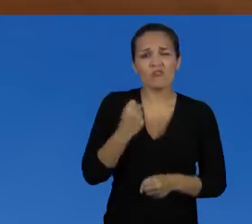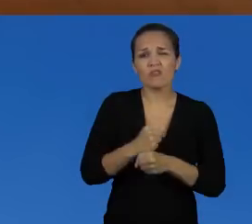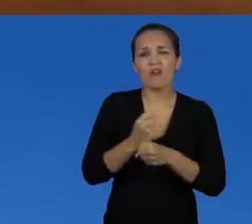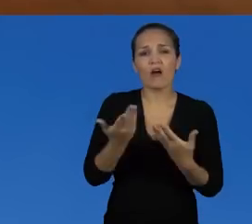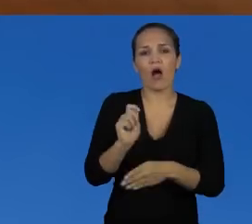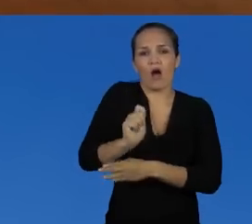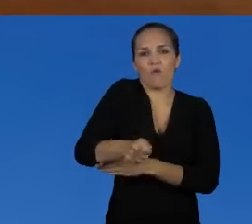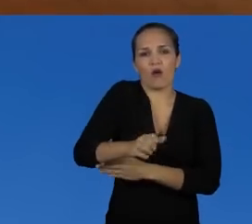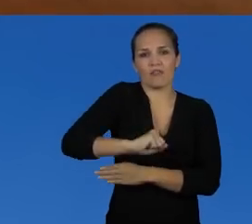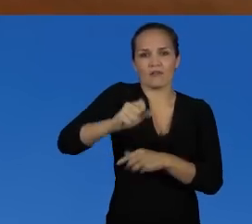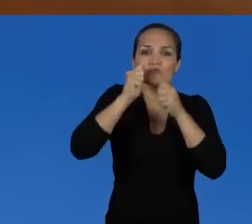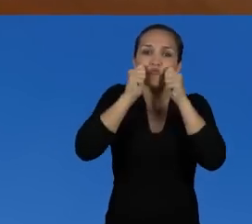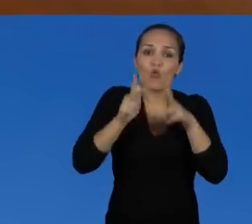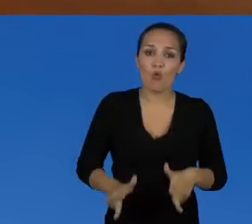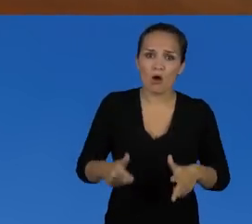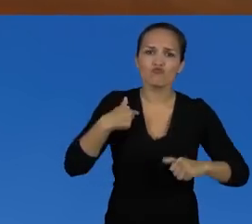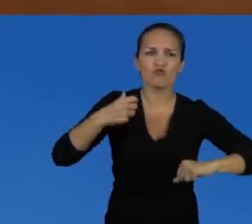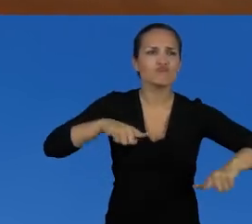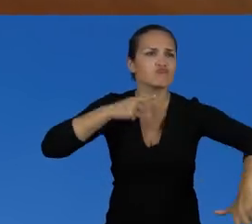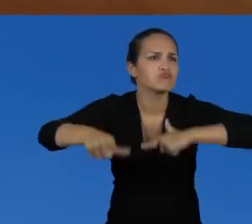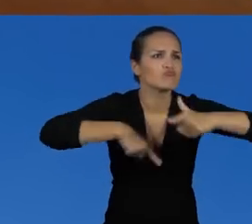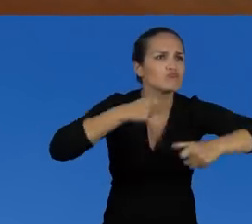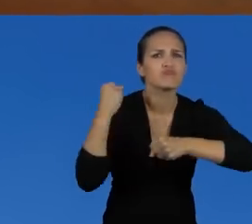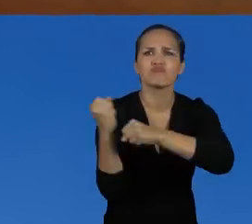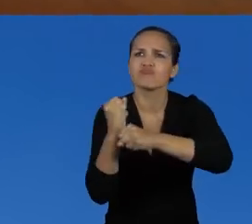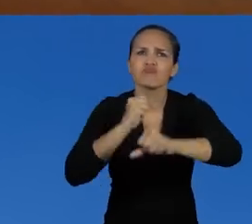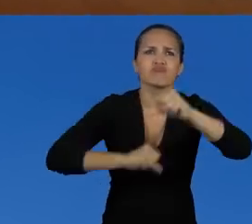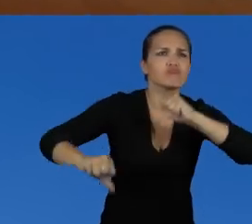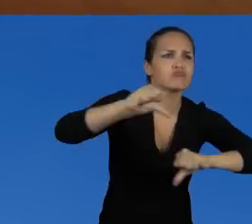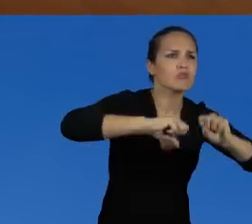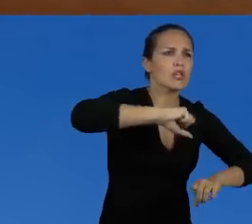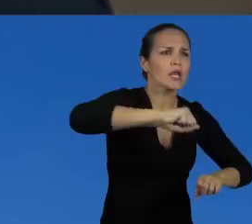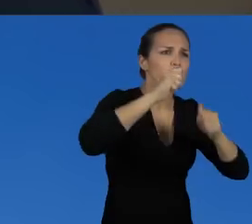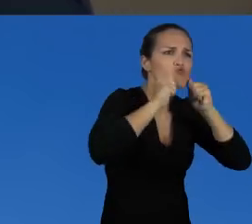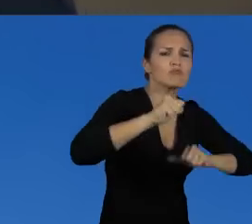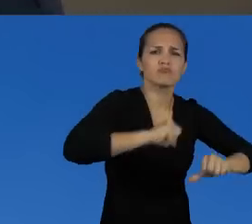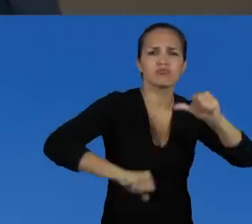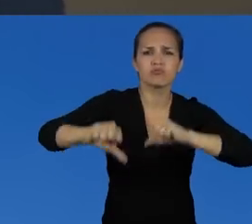and human rights lawyer has placed many red pills on my way.